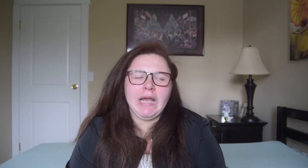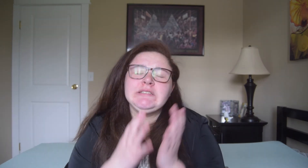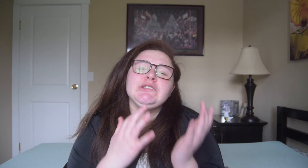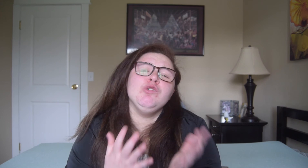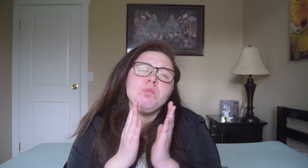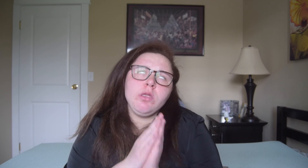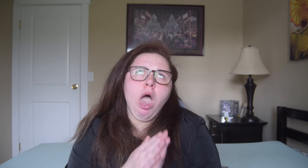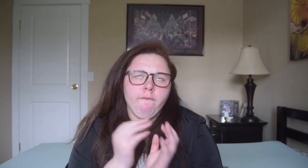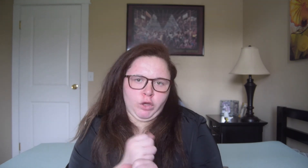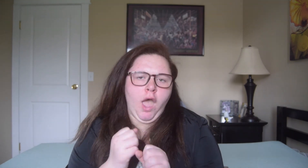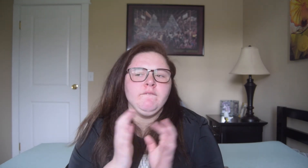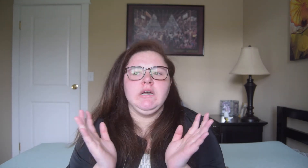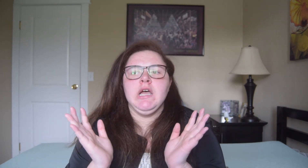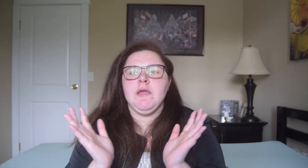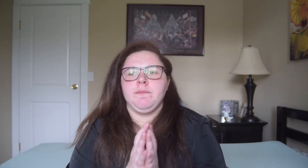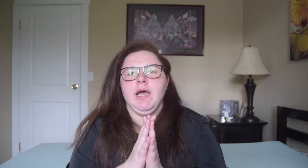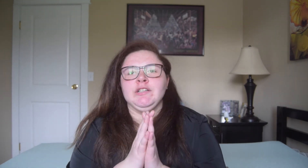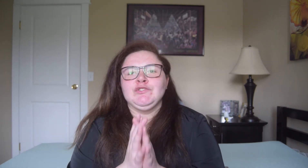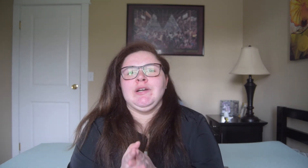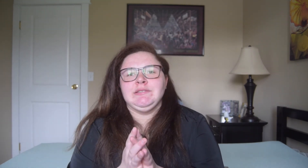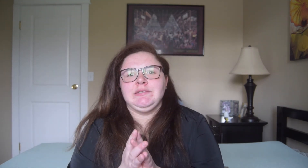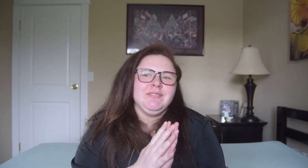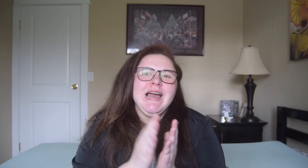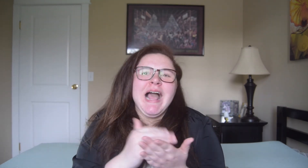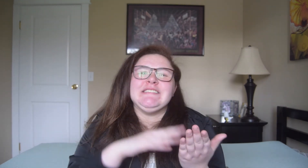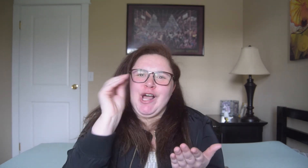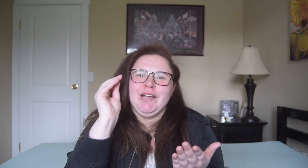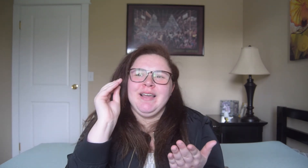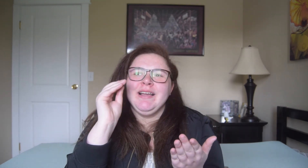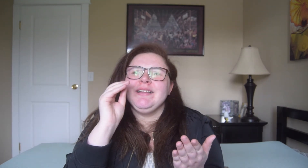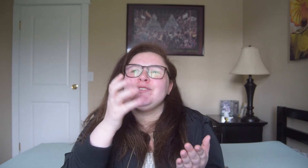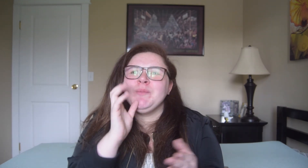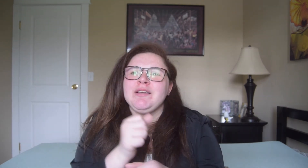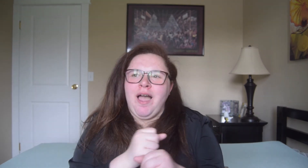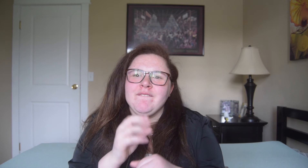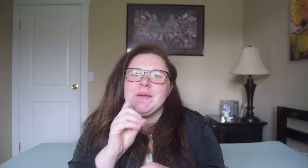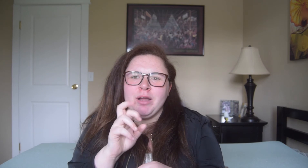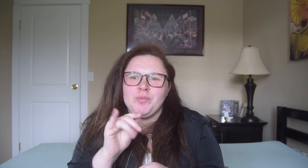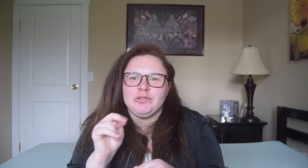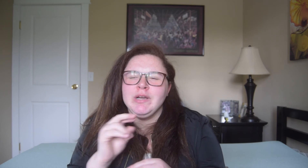I still love coffee but it's just... Lesson learned - drink coffee in moderation